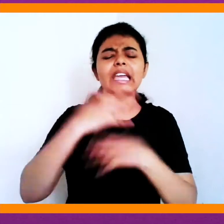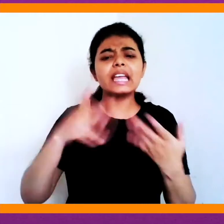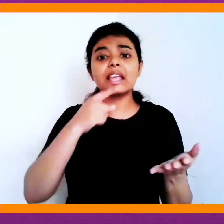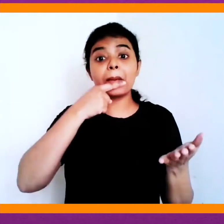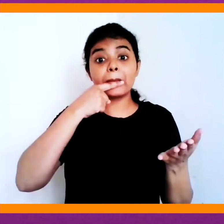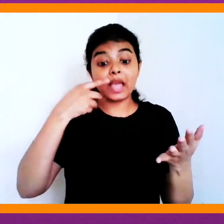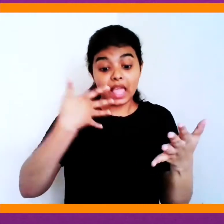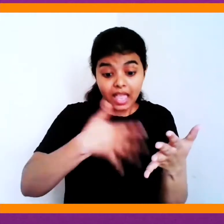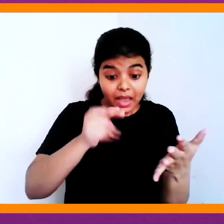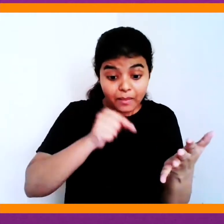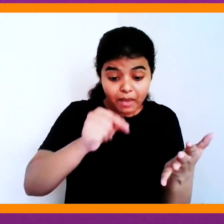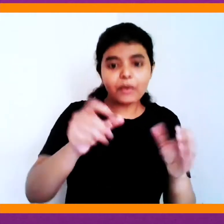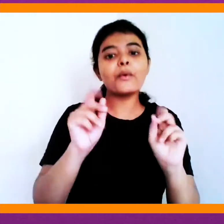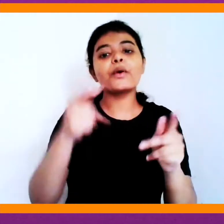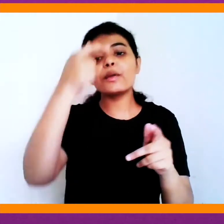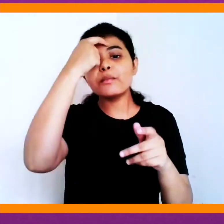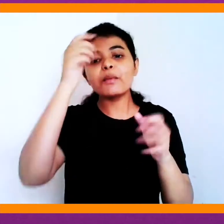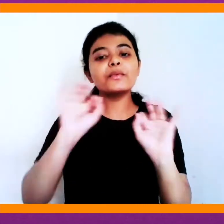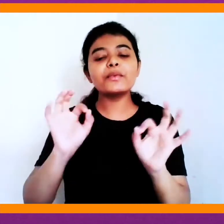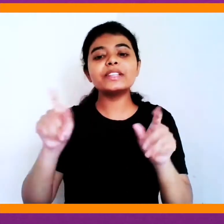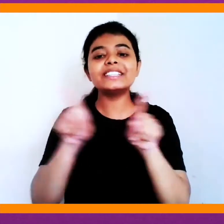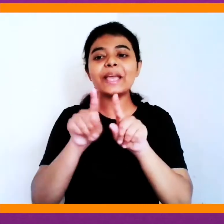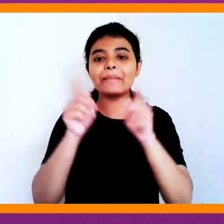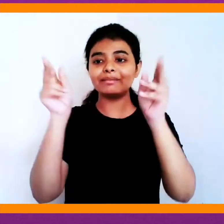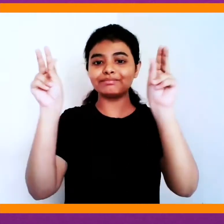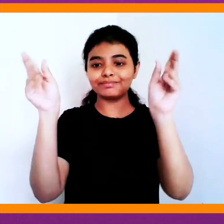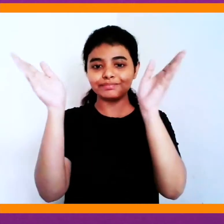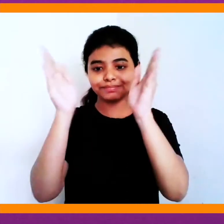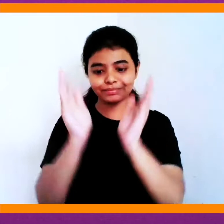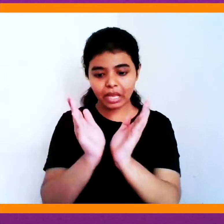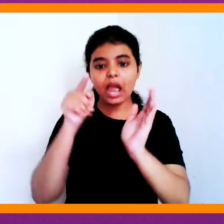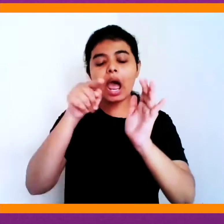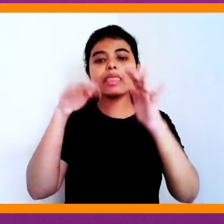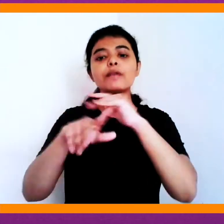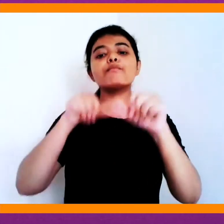it works fine that means her body is ovulating and the cycles are coming even though they're